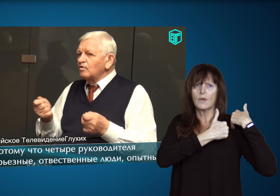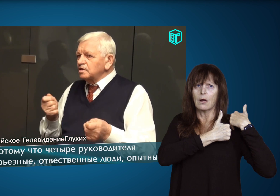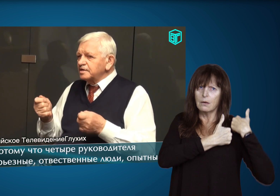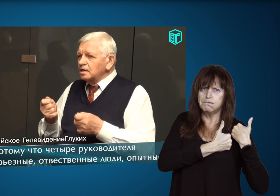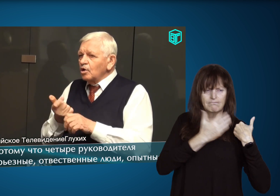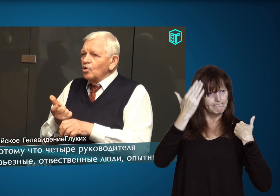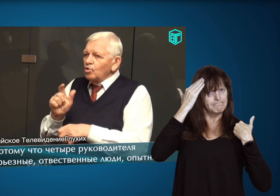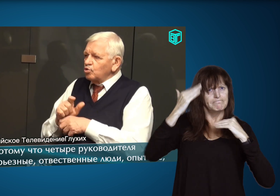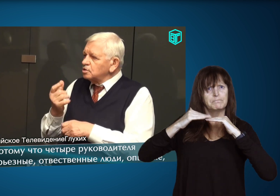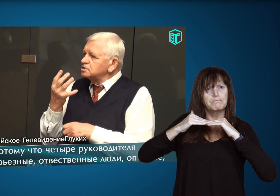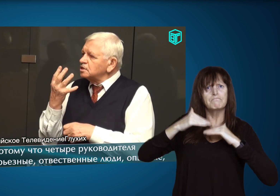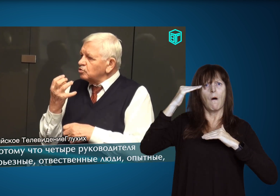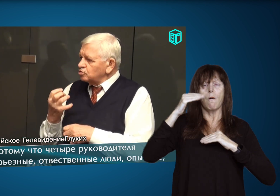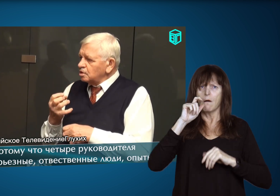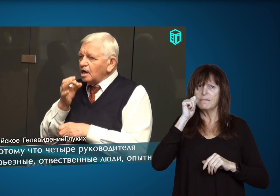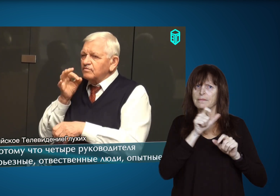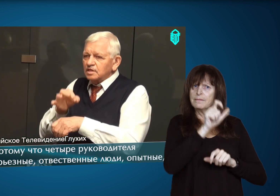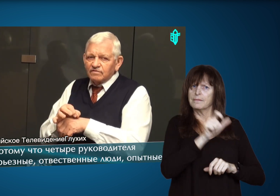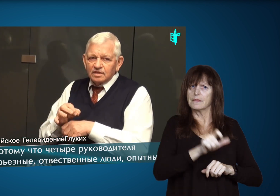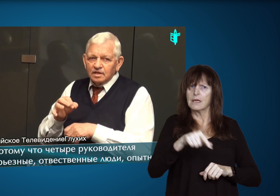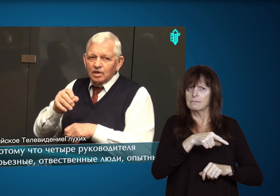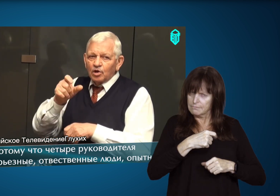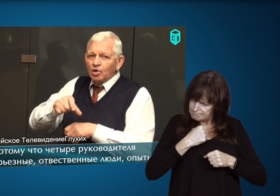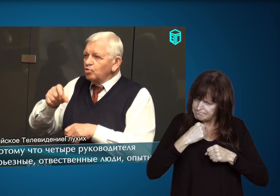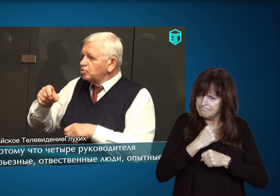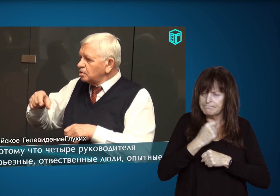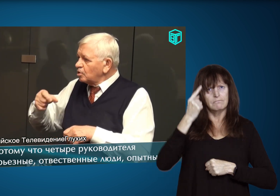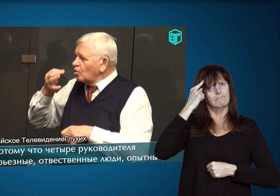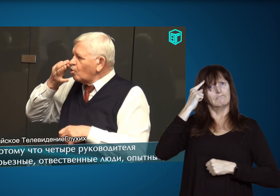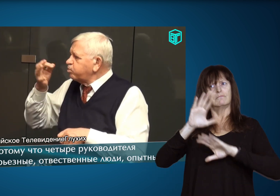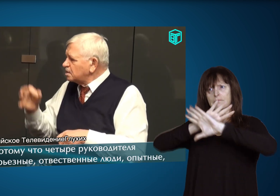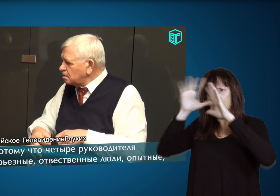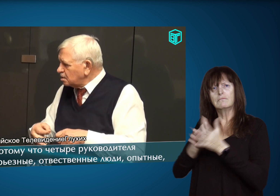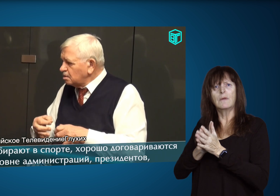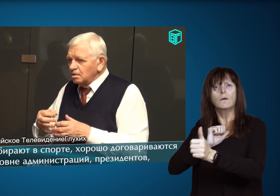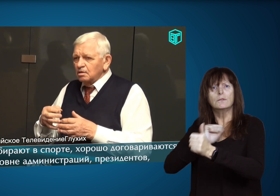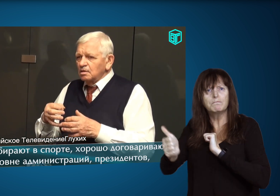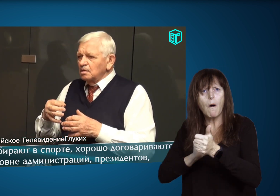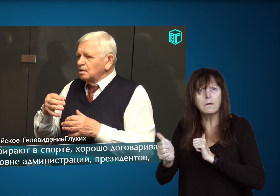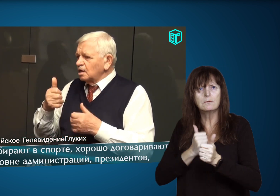responsible and experienced men, who are good at understanding sports,